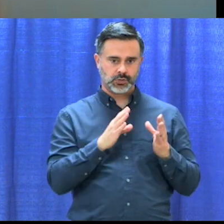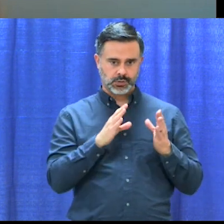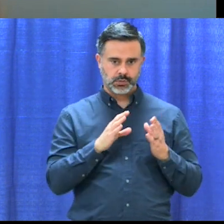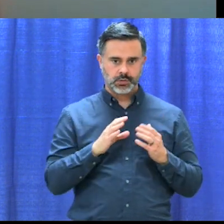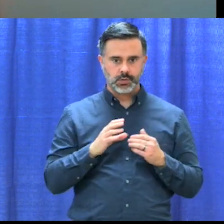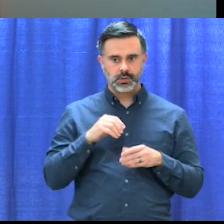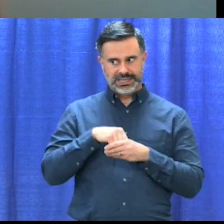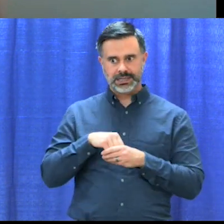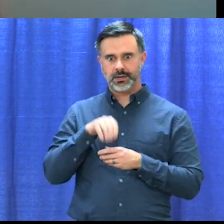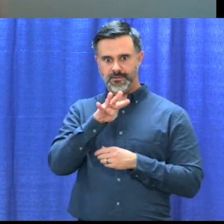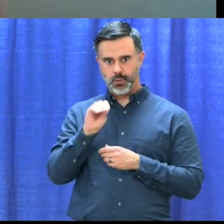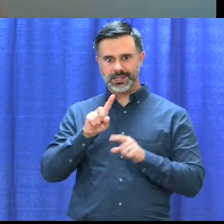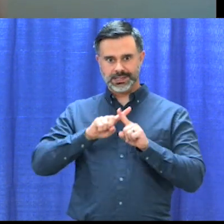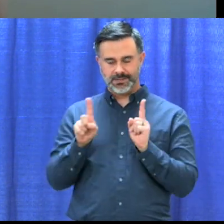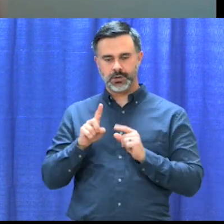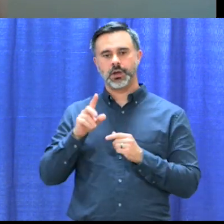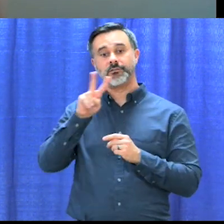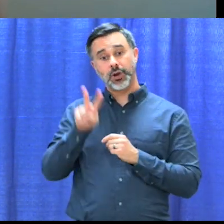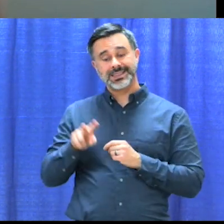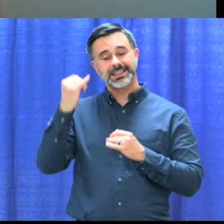innovative learning schools.